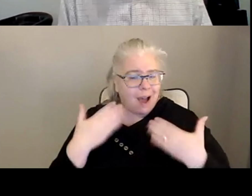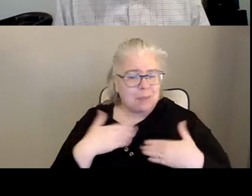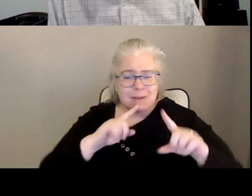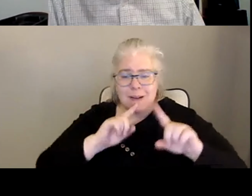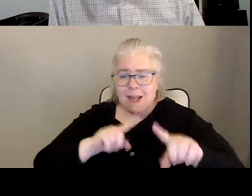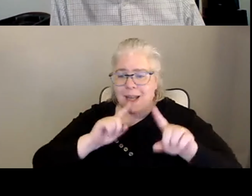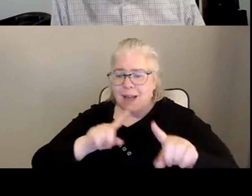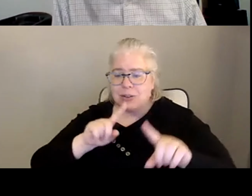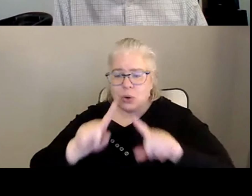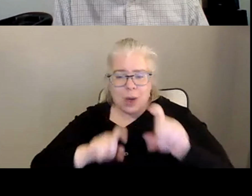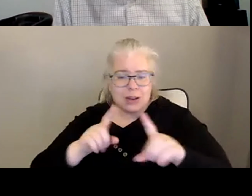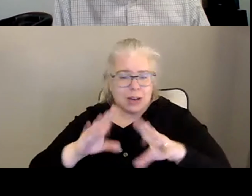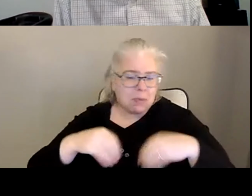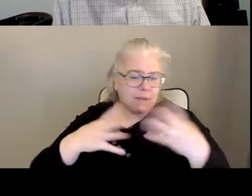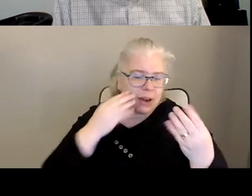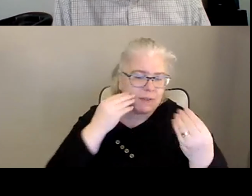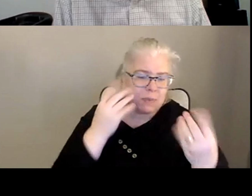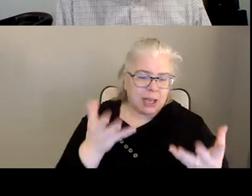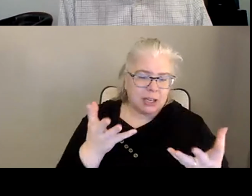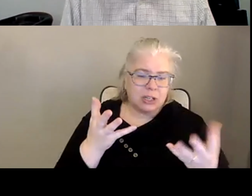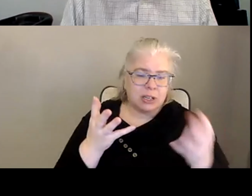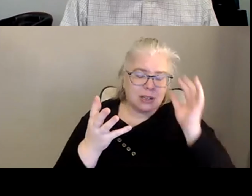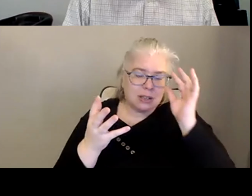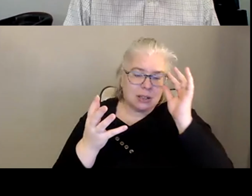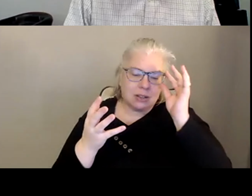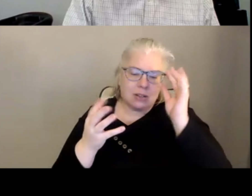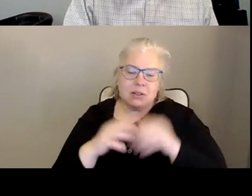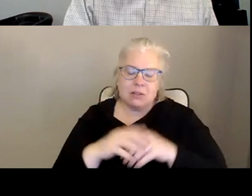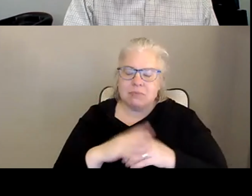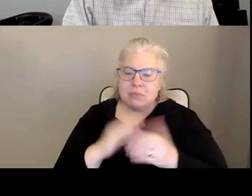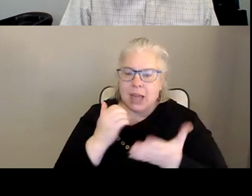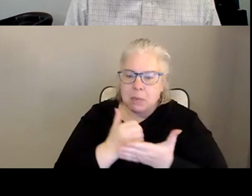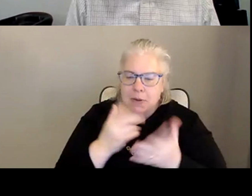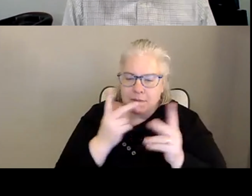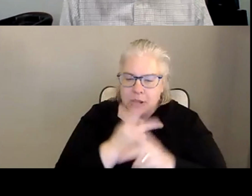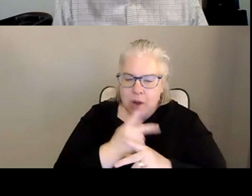and provide information to help you figure out what your pathway is.